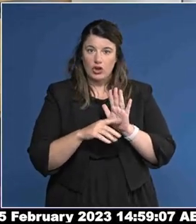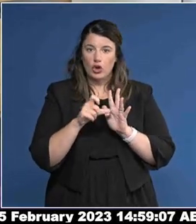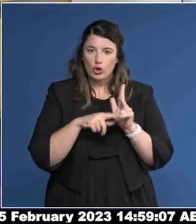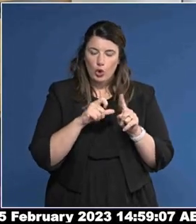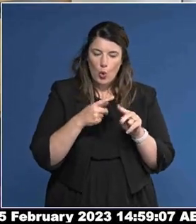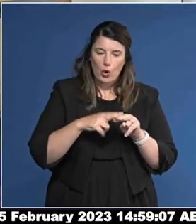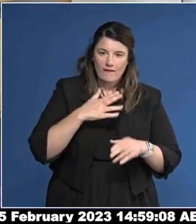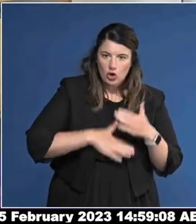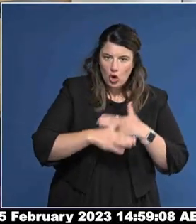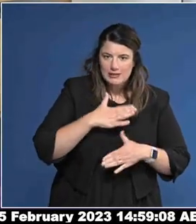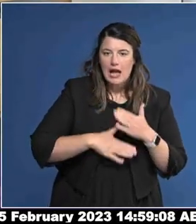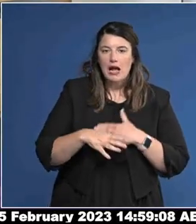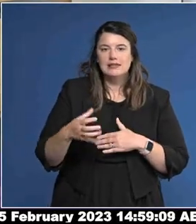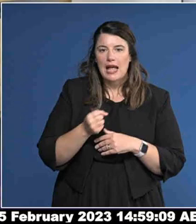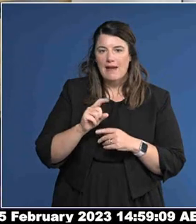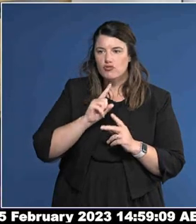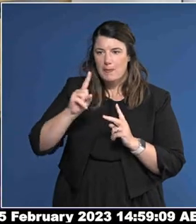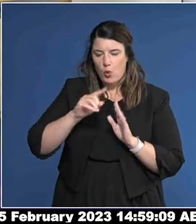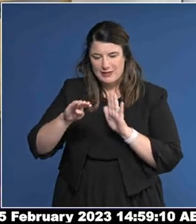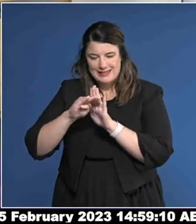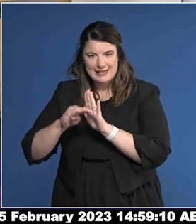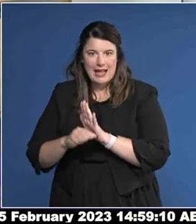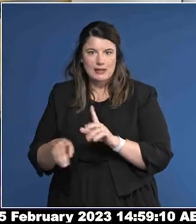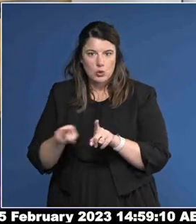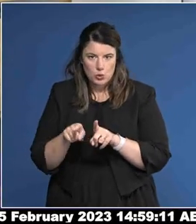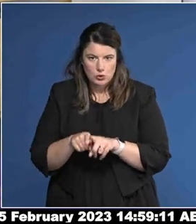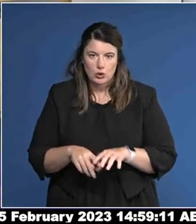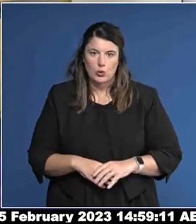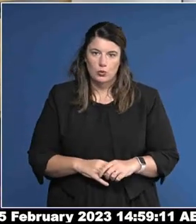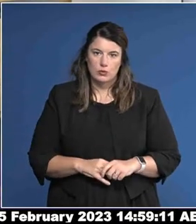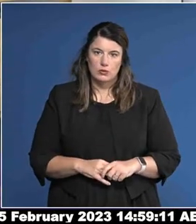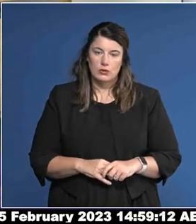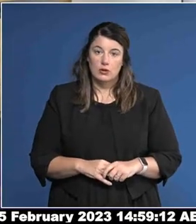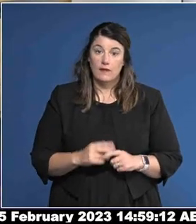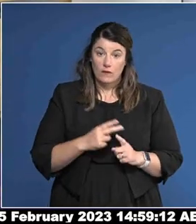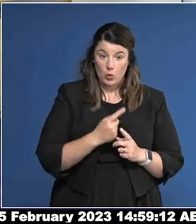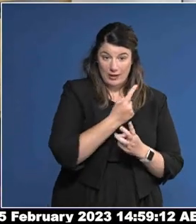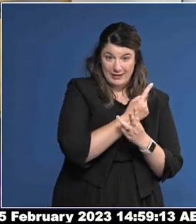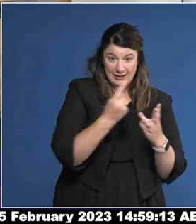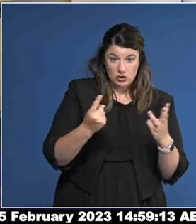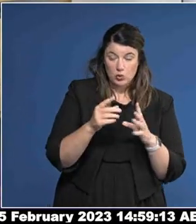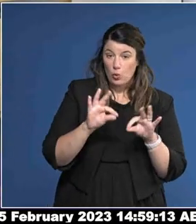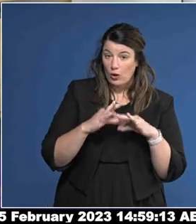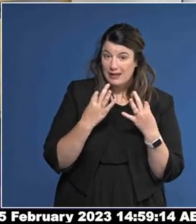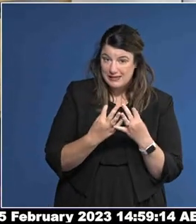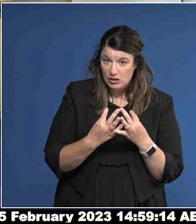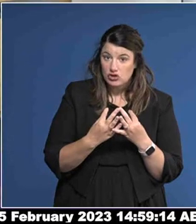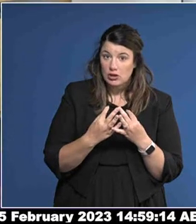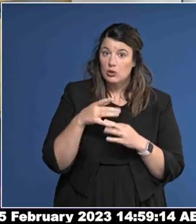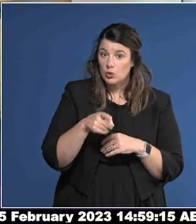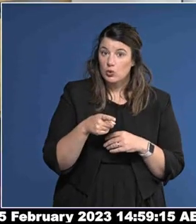And to what extent for each of your organisations has the reporting obligations